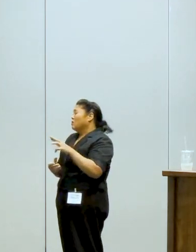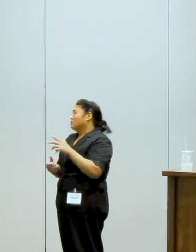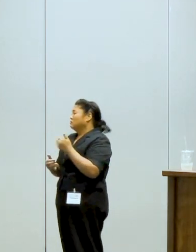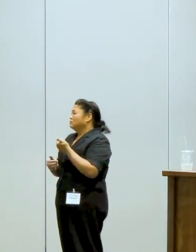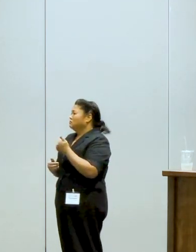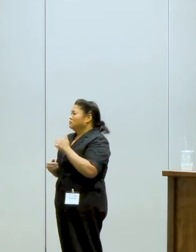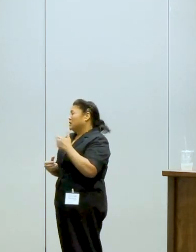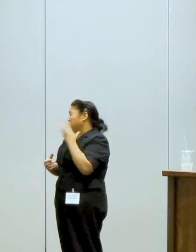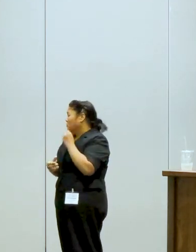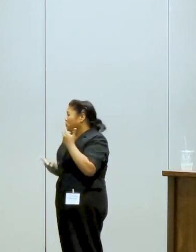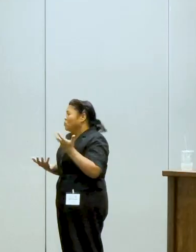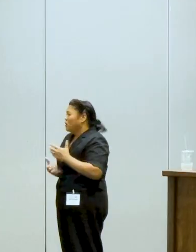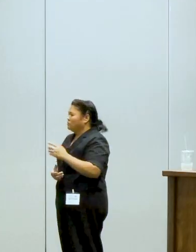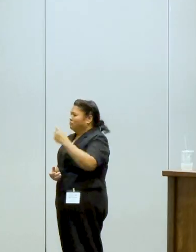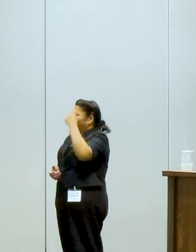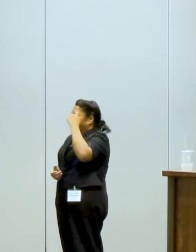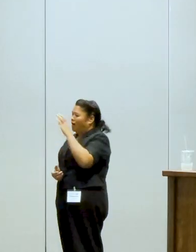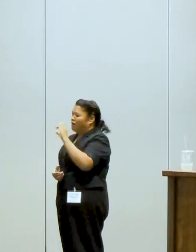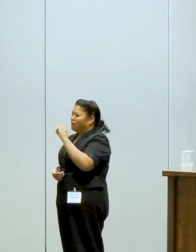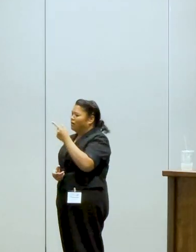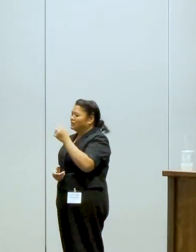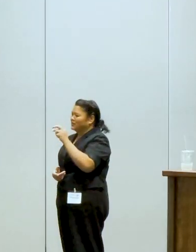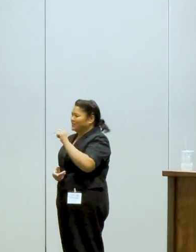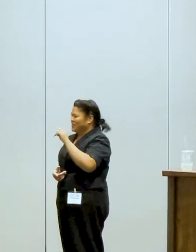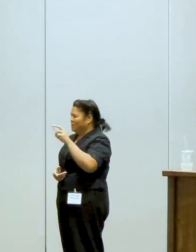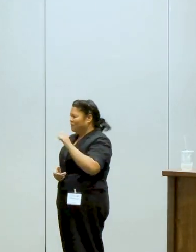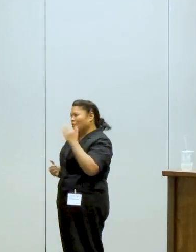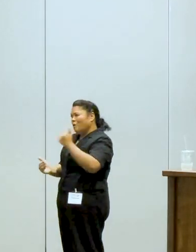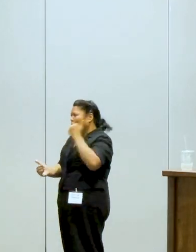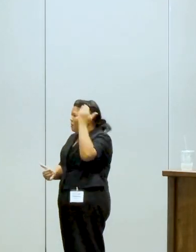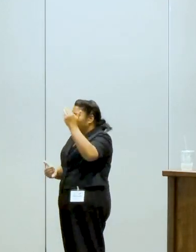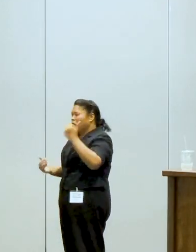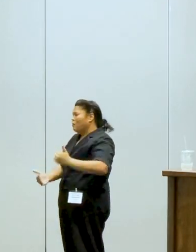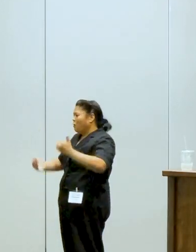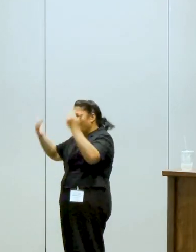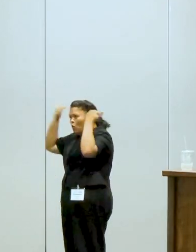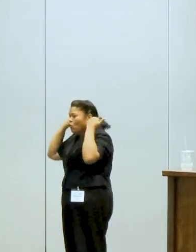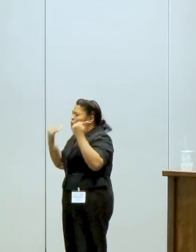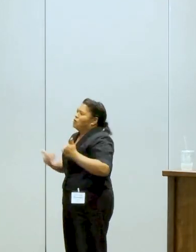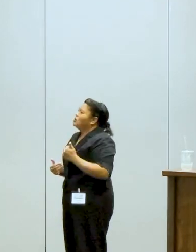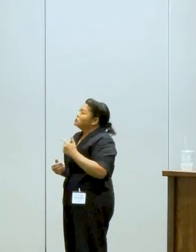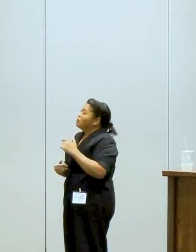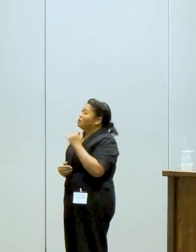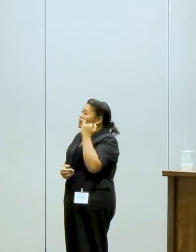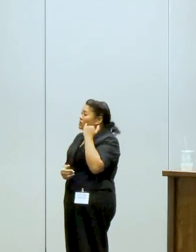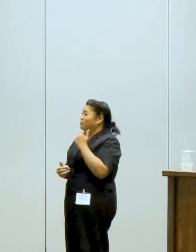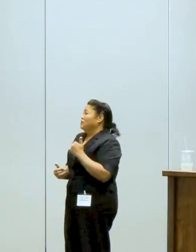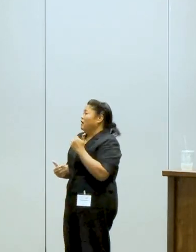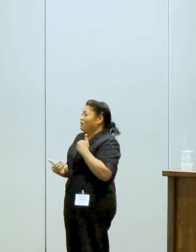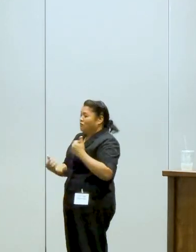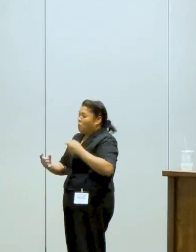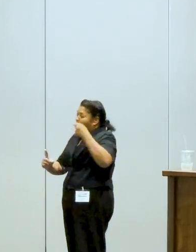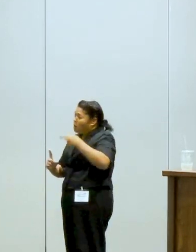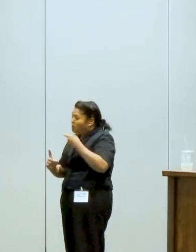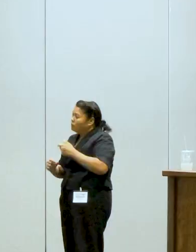so much information at once. So AI prompts can help by structuring that complex information into smaller,